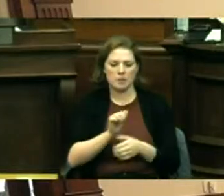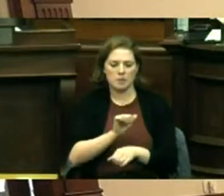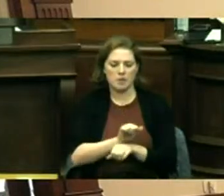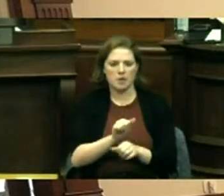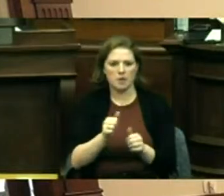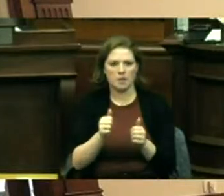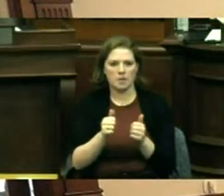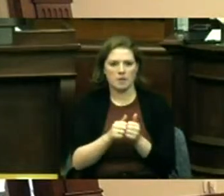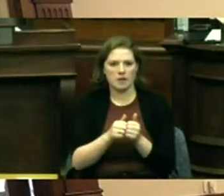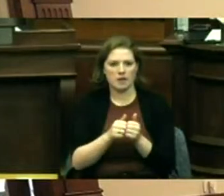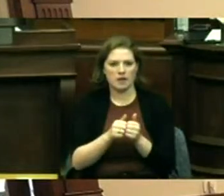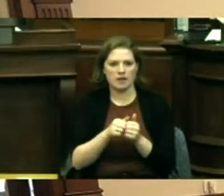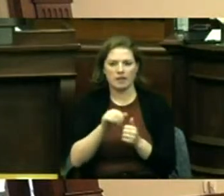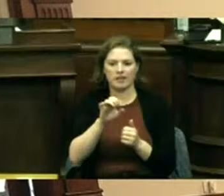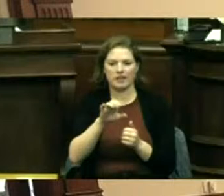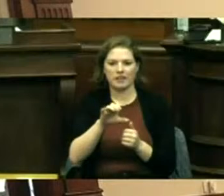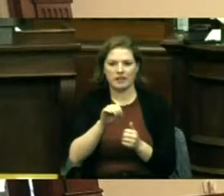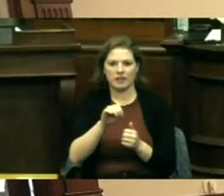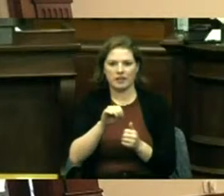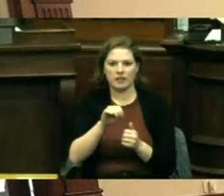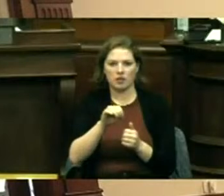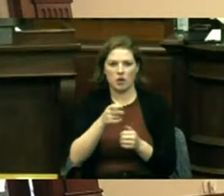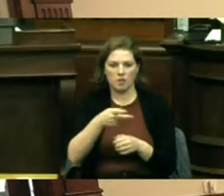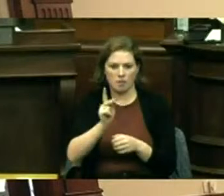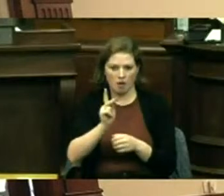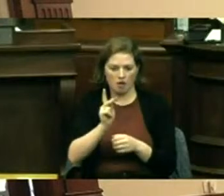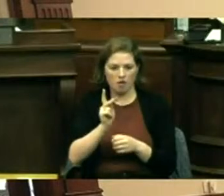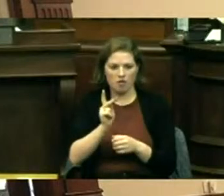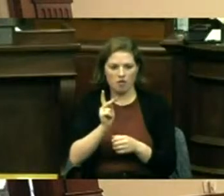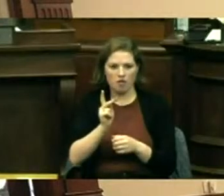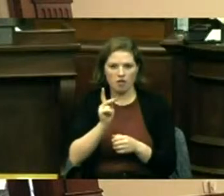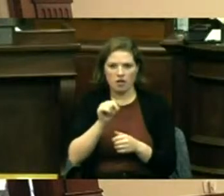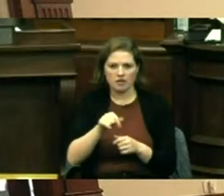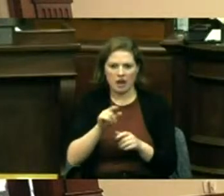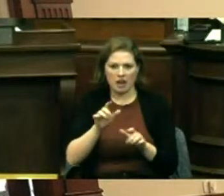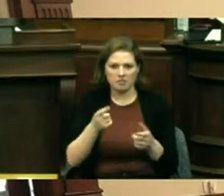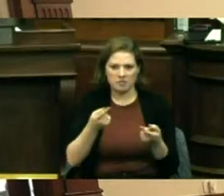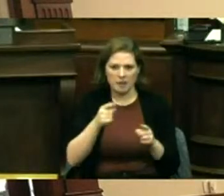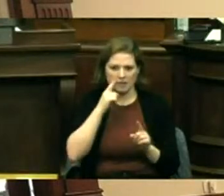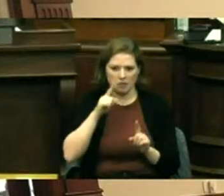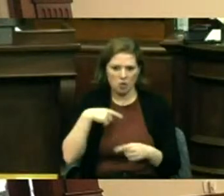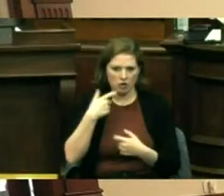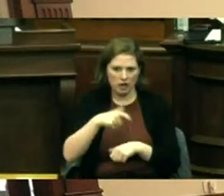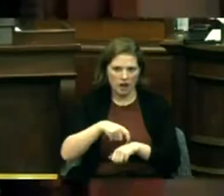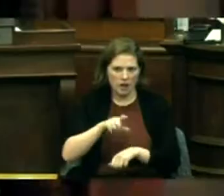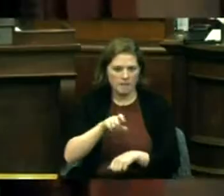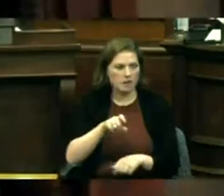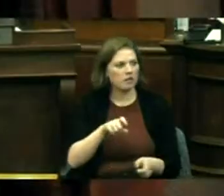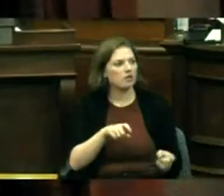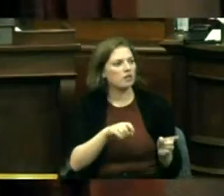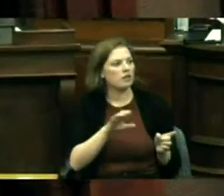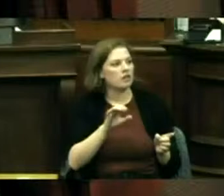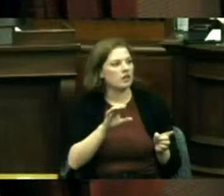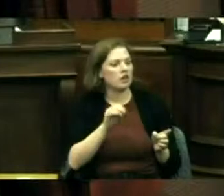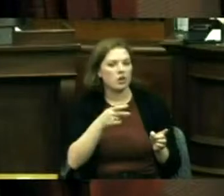going to that we do some work